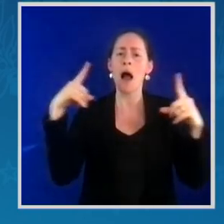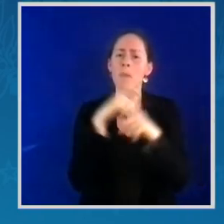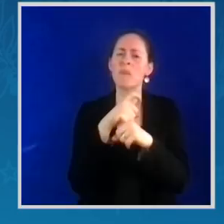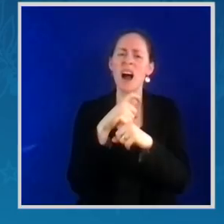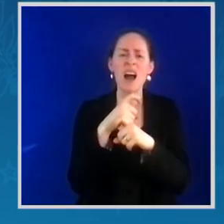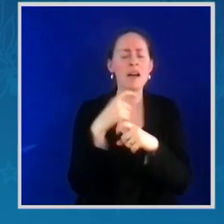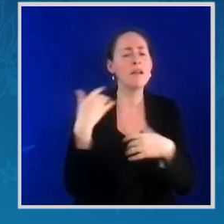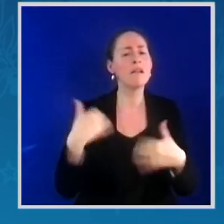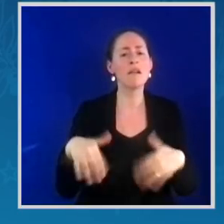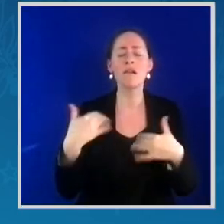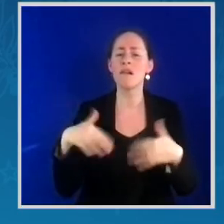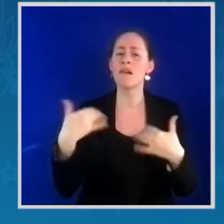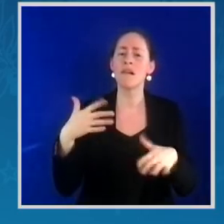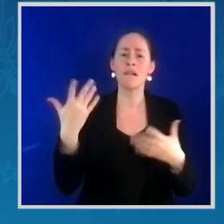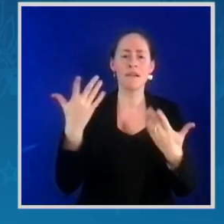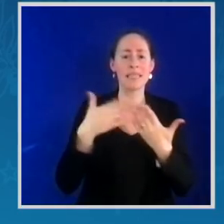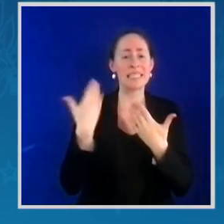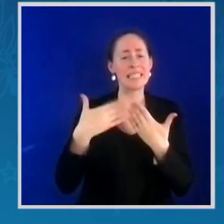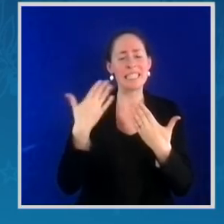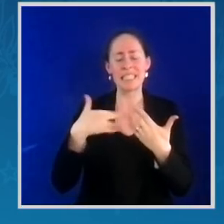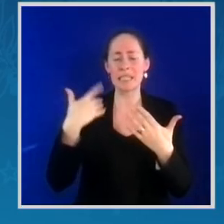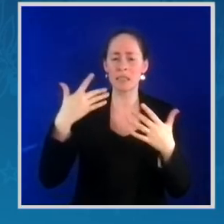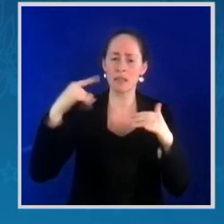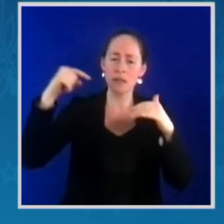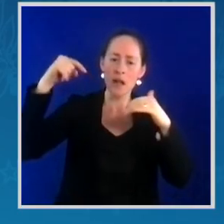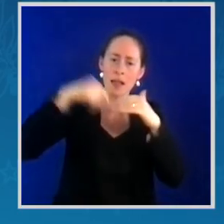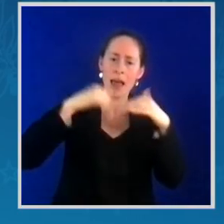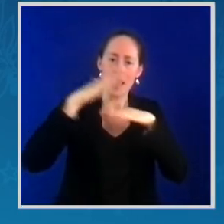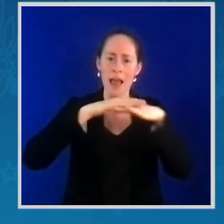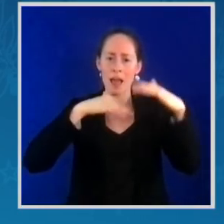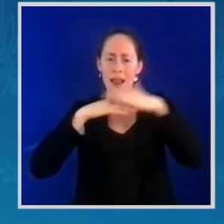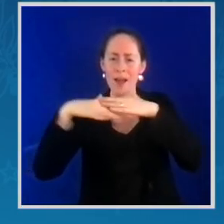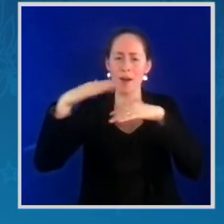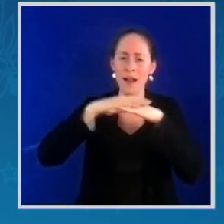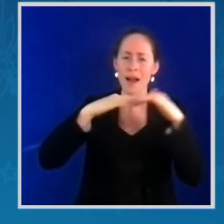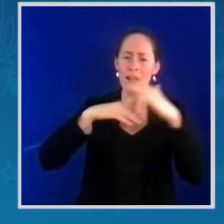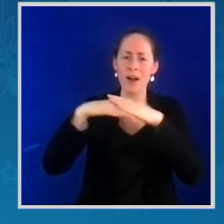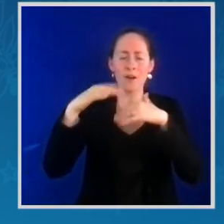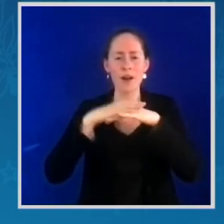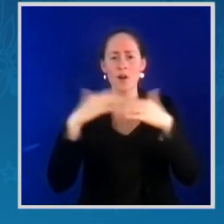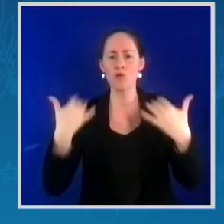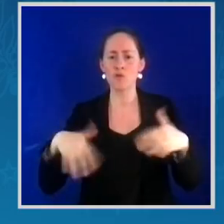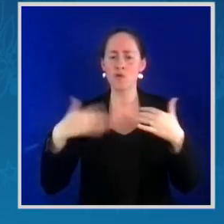There are many factors at play when we look at migration historically and currently.